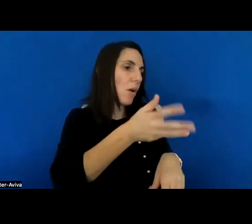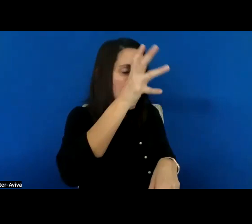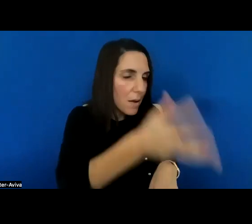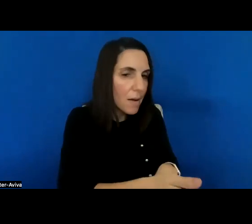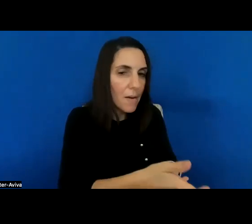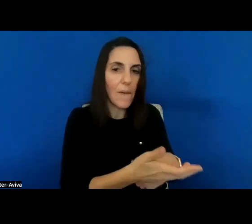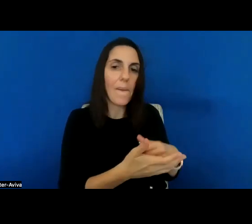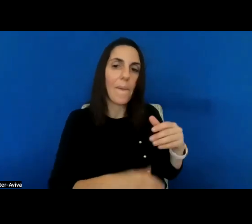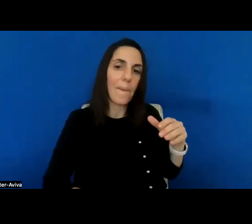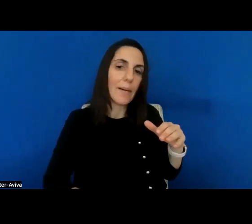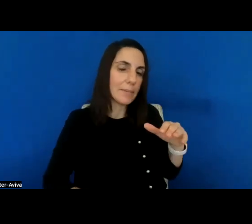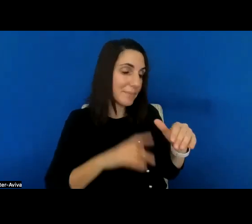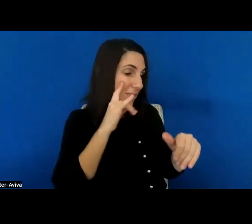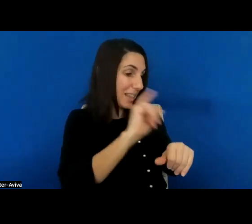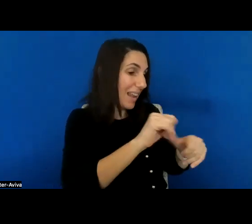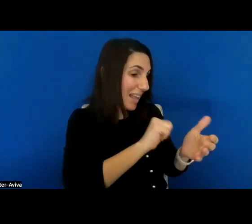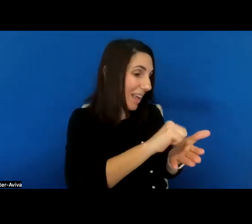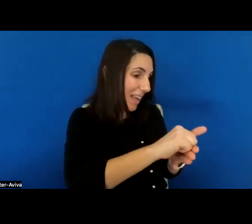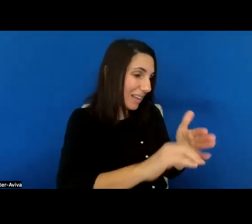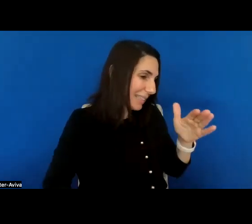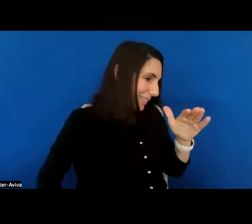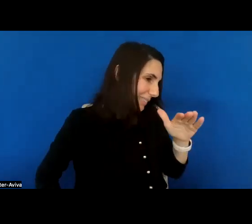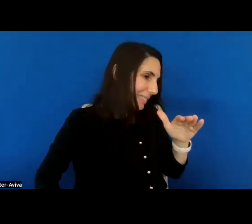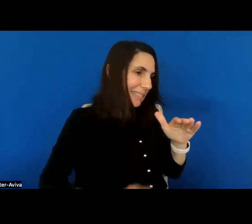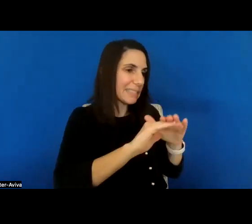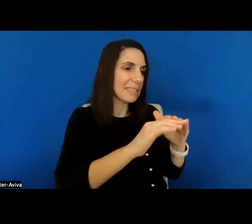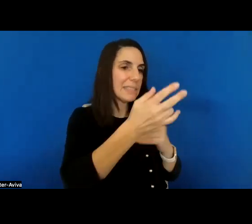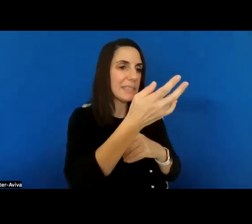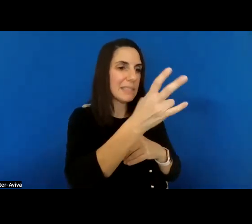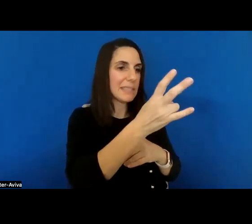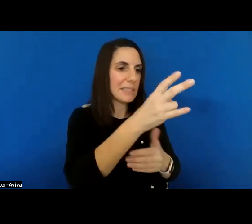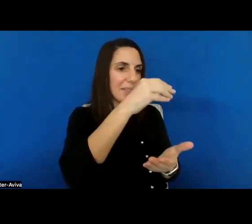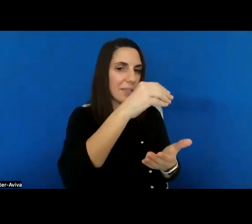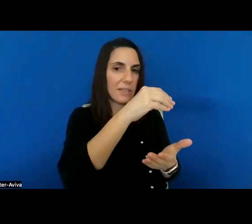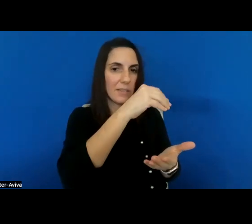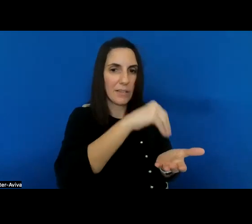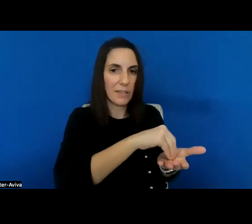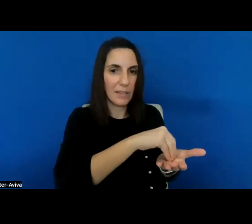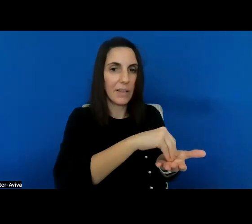go into that account, or the calendar year is an additional 7,000 to 17,000. Code.